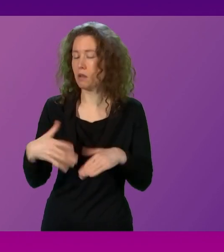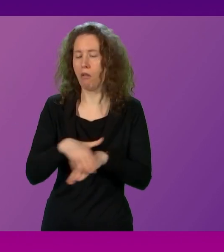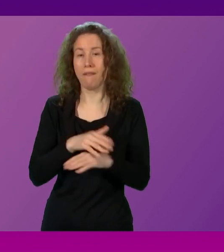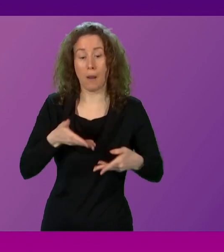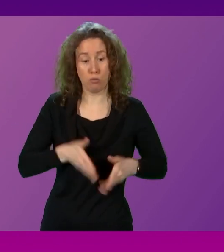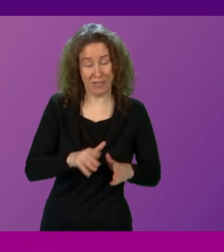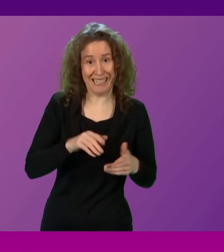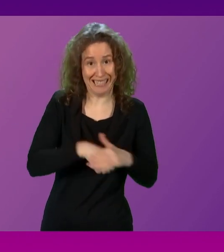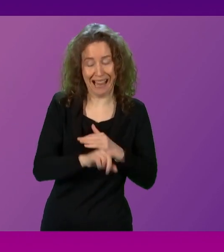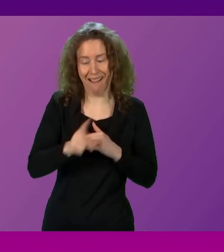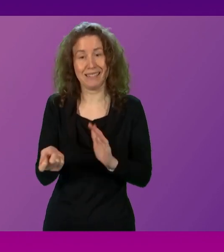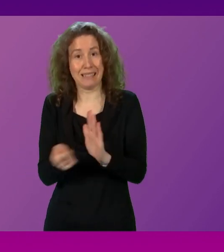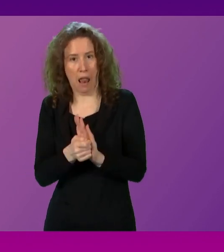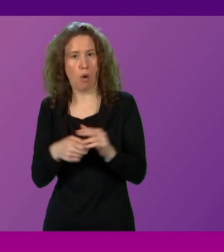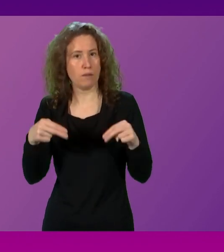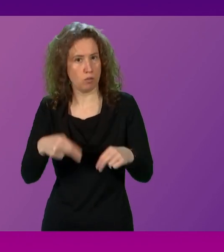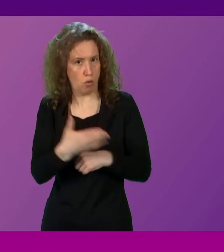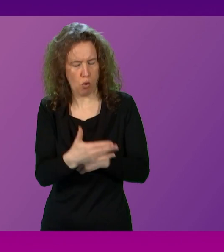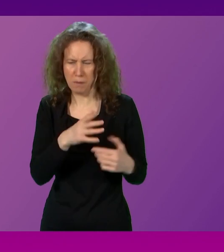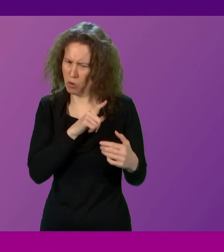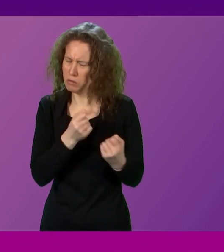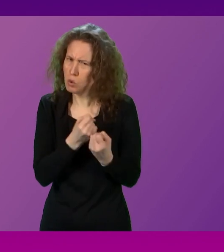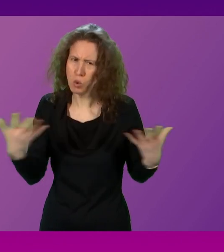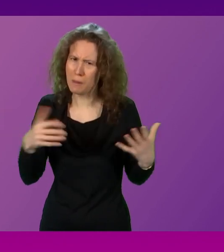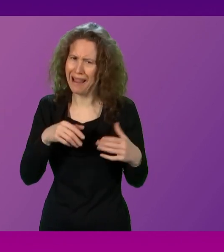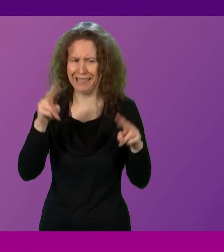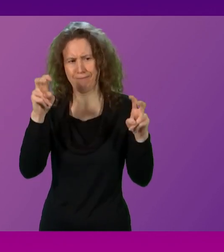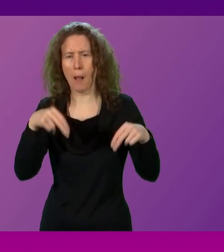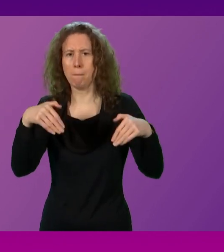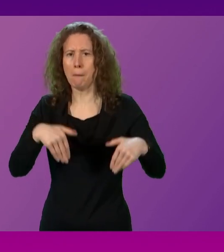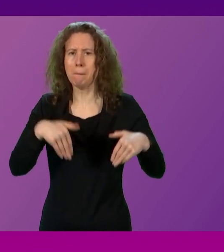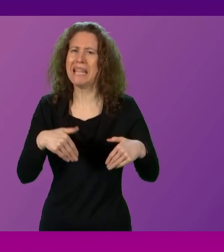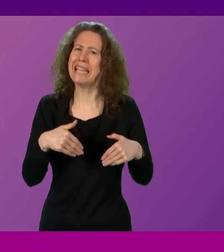dogs, to tackle the growing issues linked to puppy farming. We intend to consult on the potential